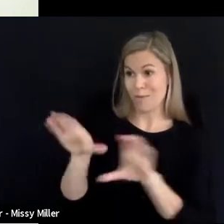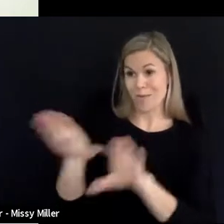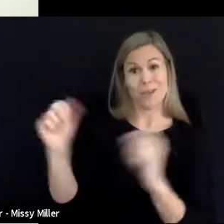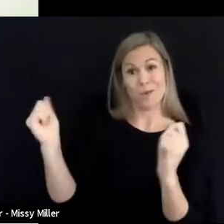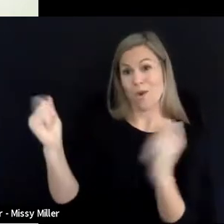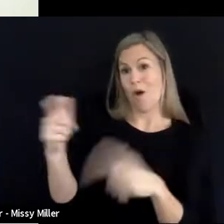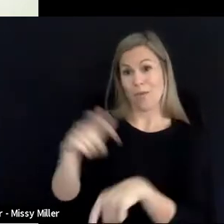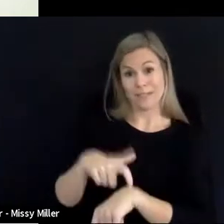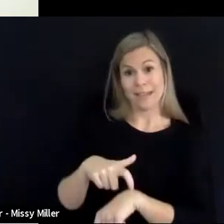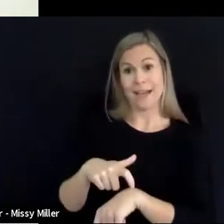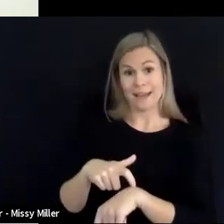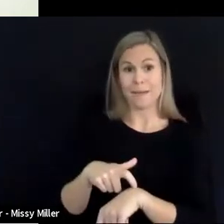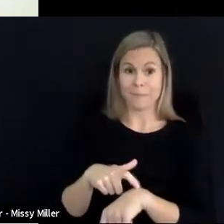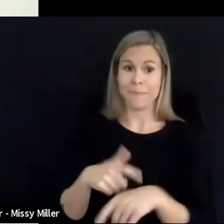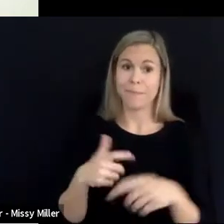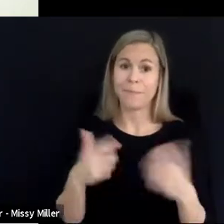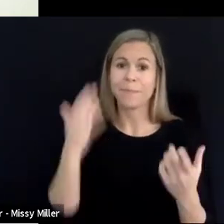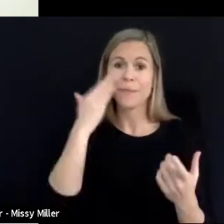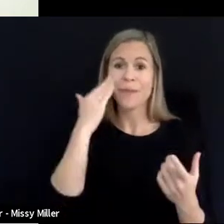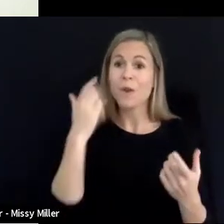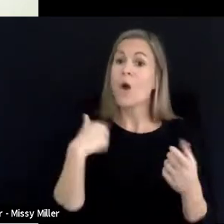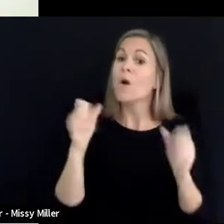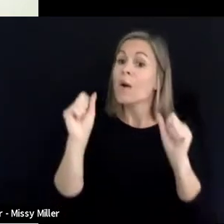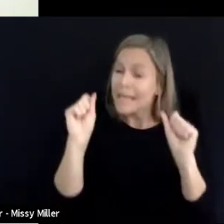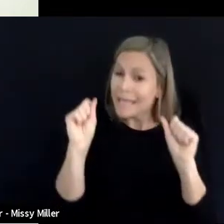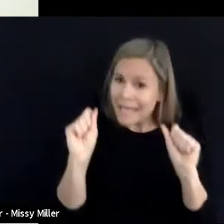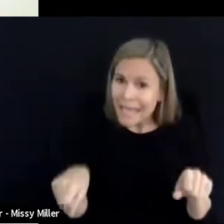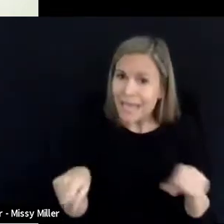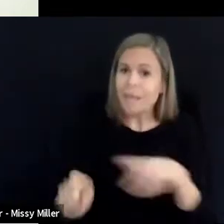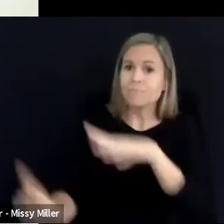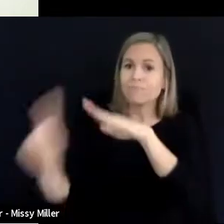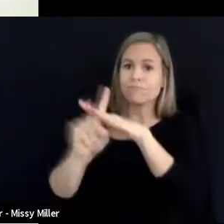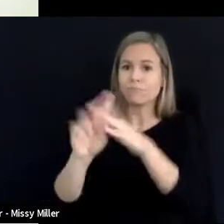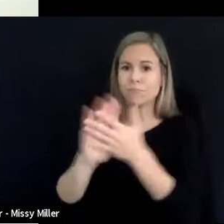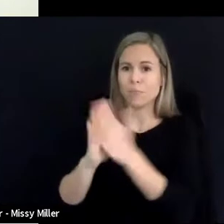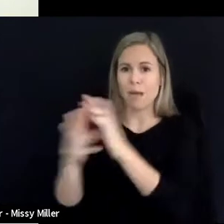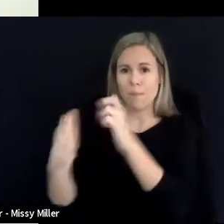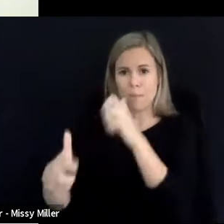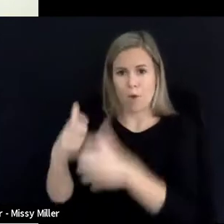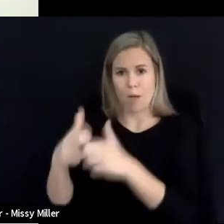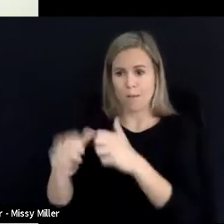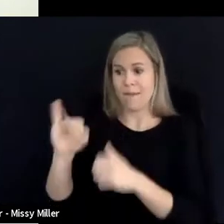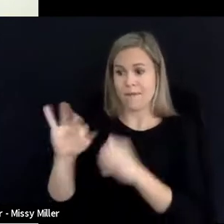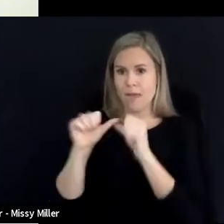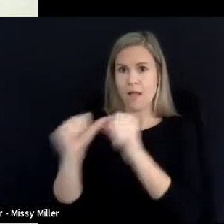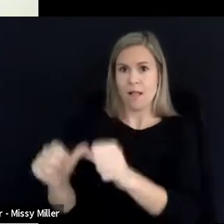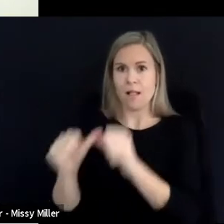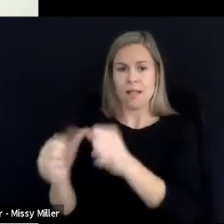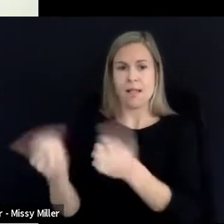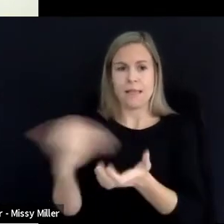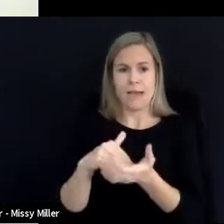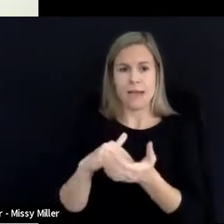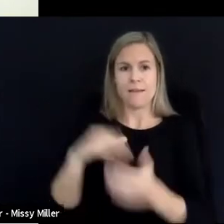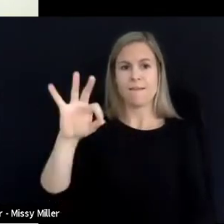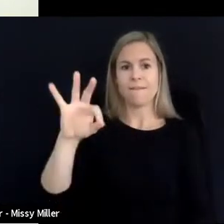but all of these can be problems, especially, when they do a lot of it. Feces smearing, for example, not one of my favorites